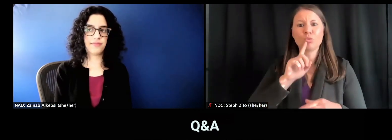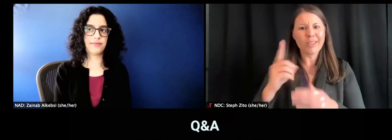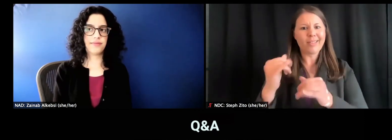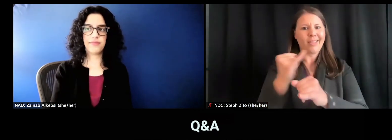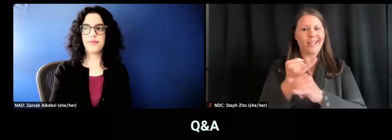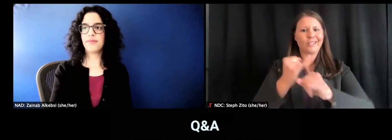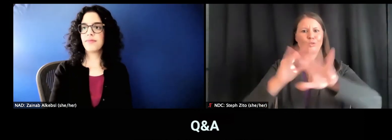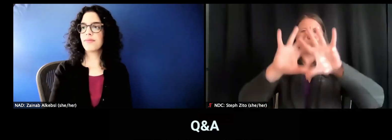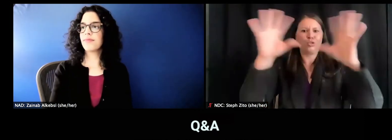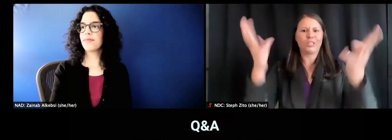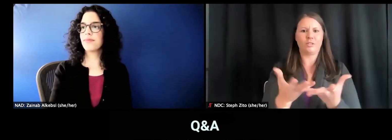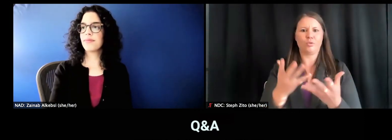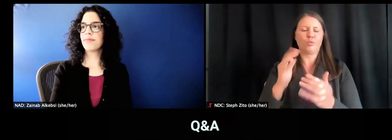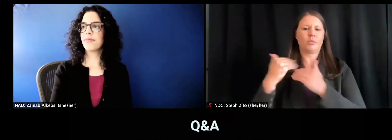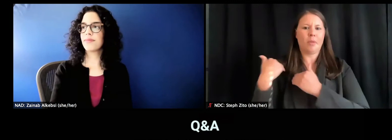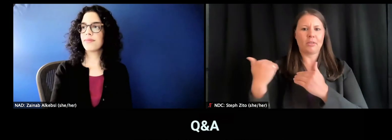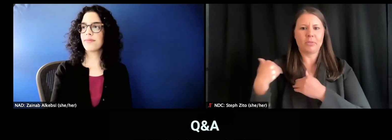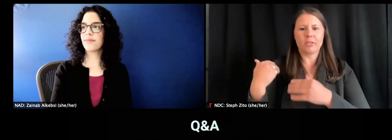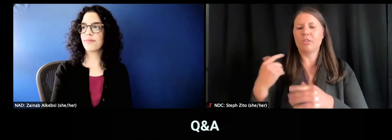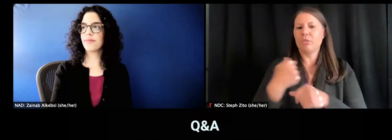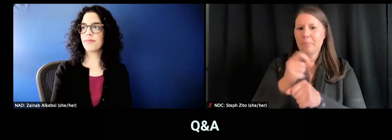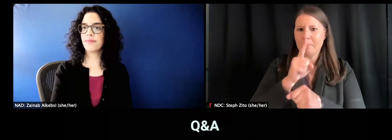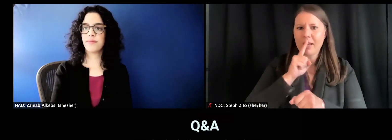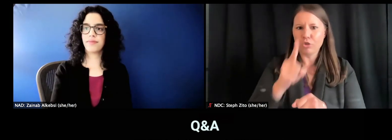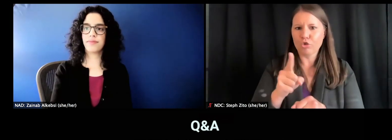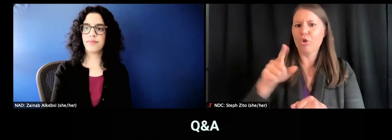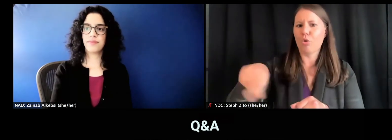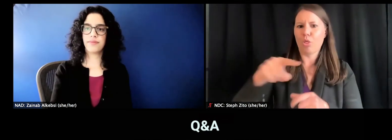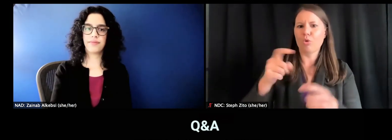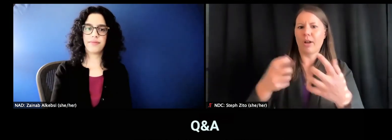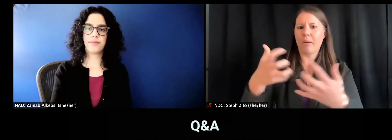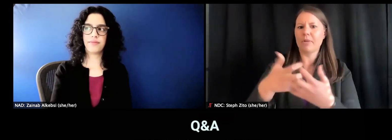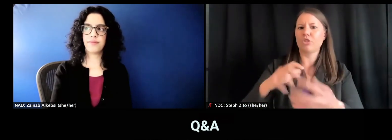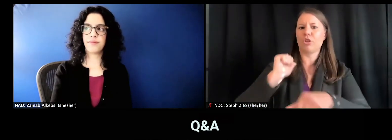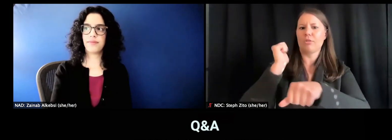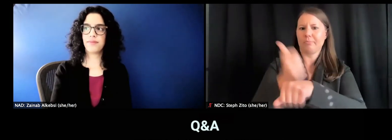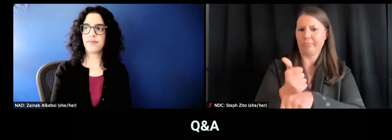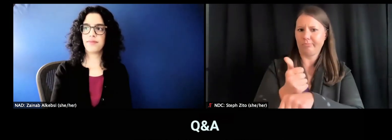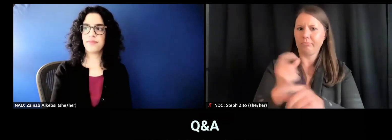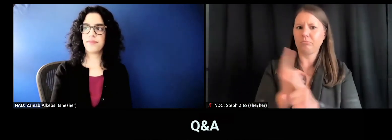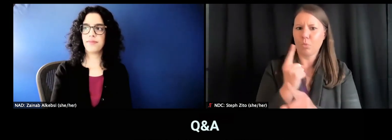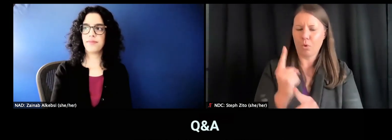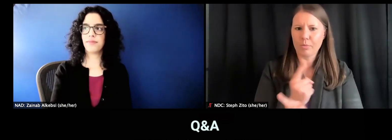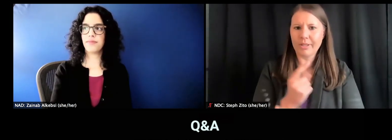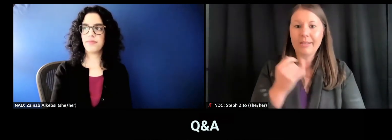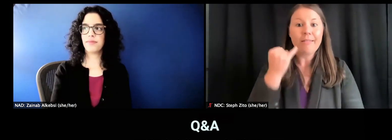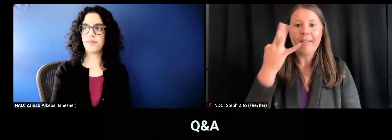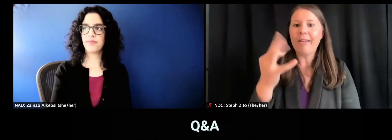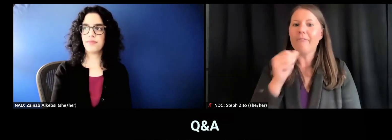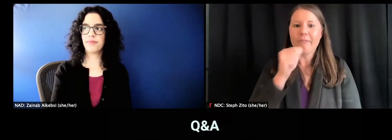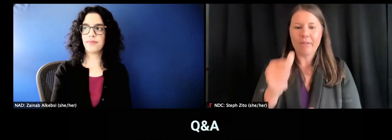services office, then it is the institution's responsibility overall to make sure that those accommodations are implemented